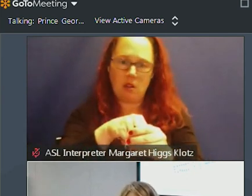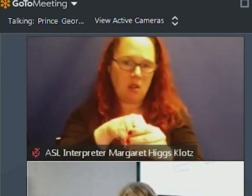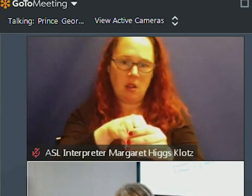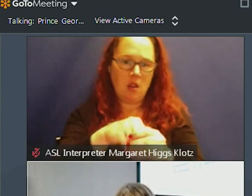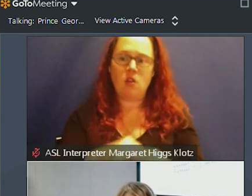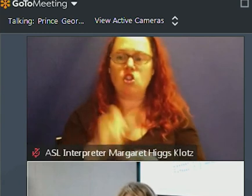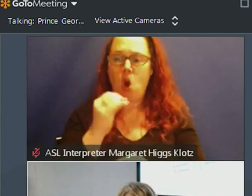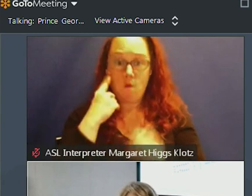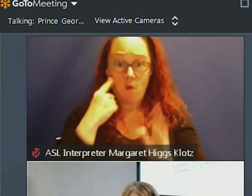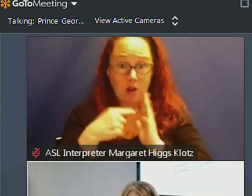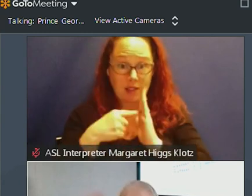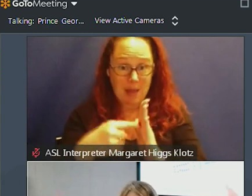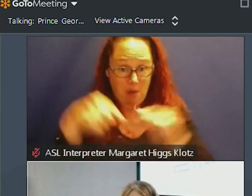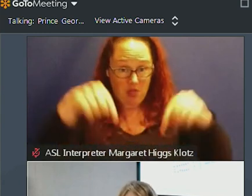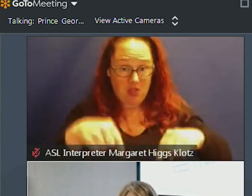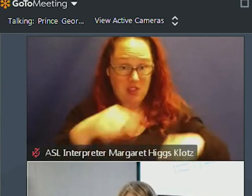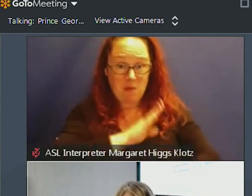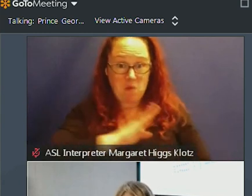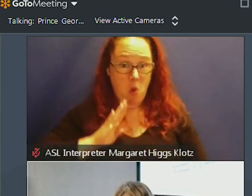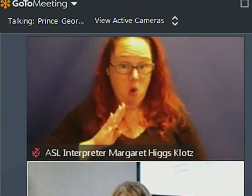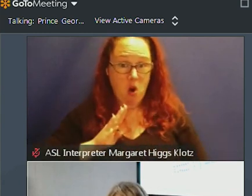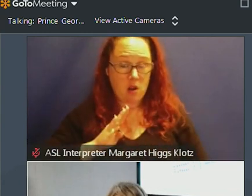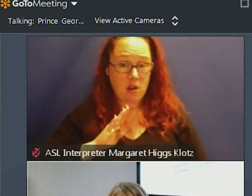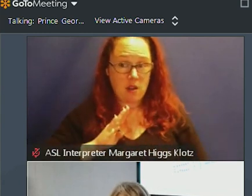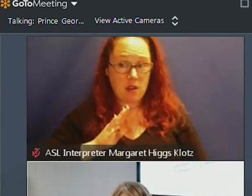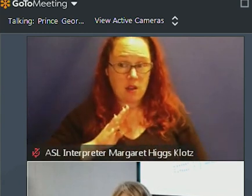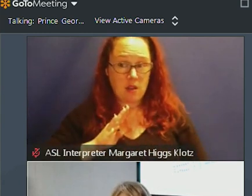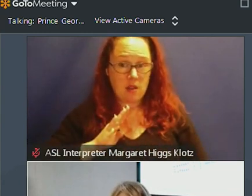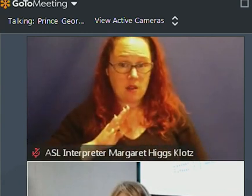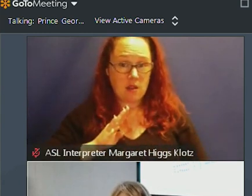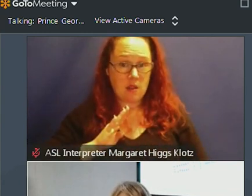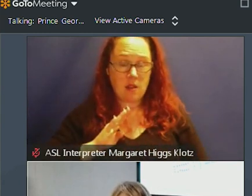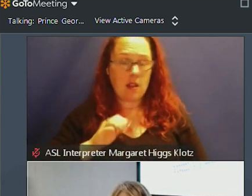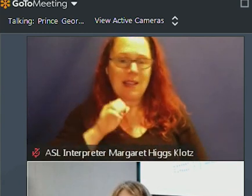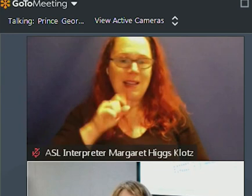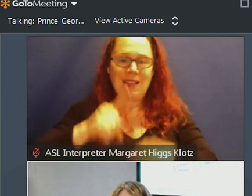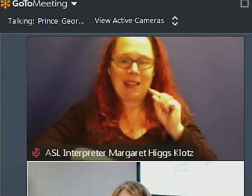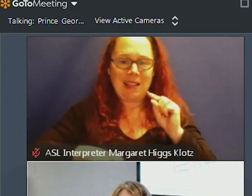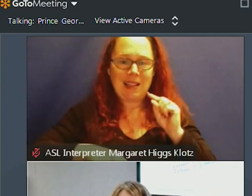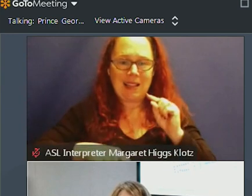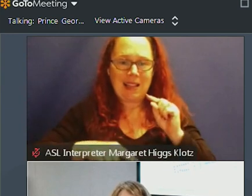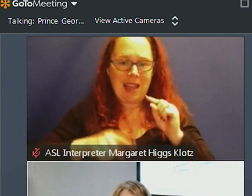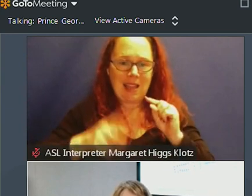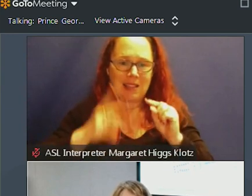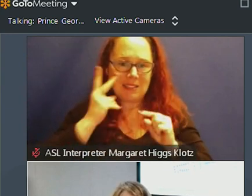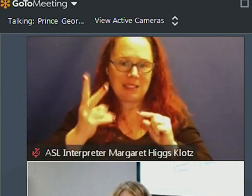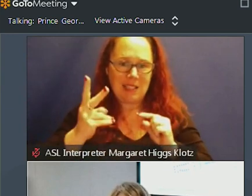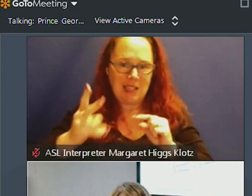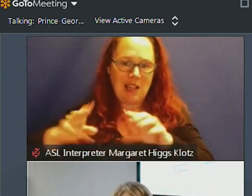and this board does not have the information that all of this does not have the information that was taking place,